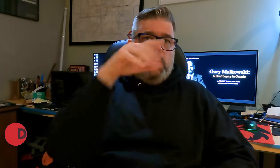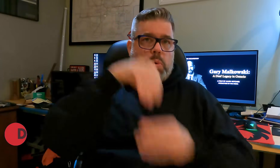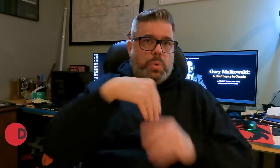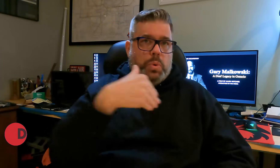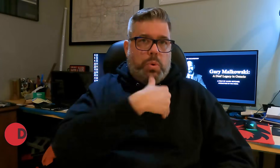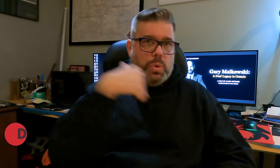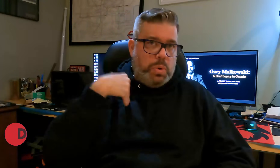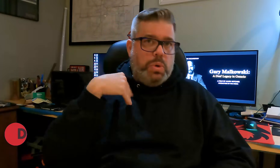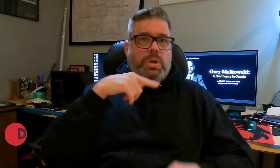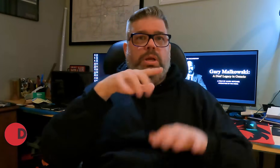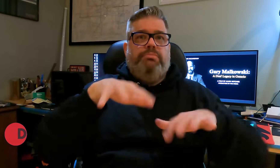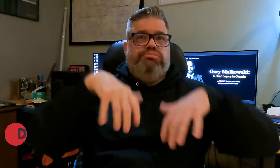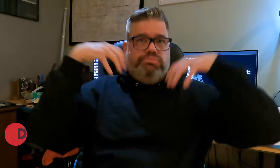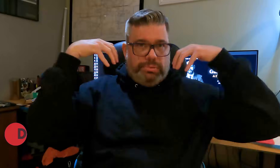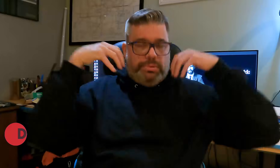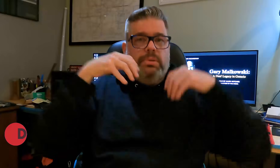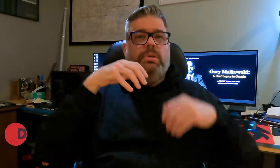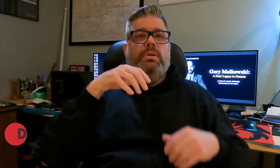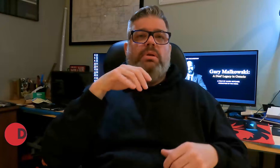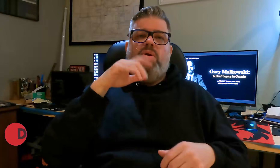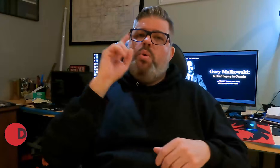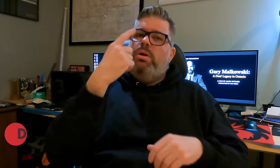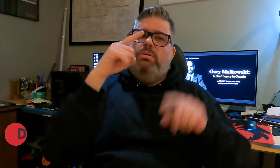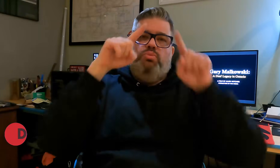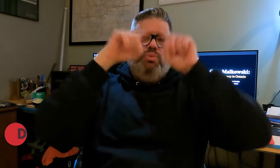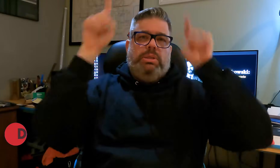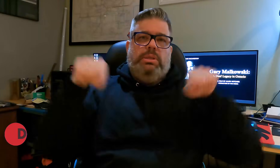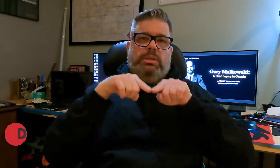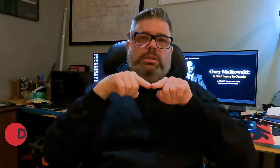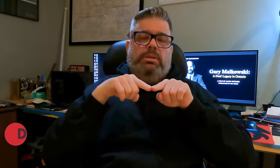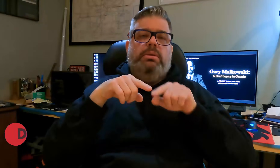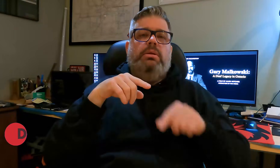in Toronto at a theatre for in-person viewing only.